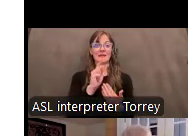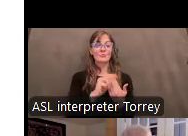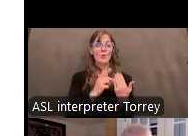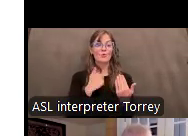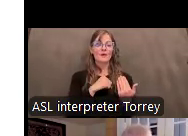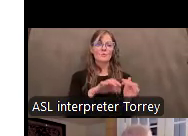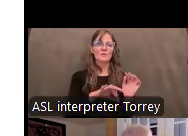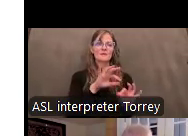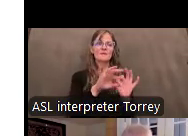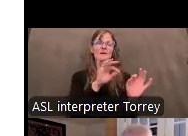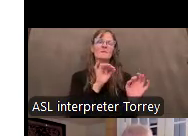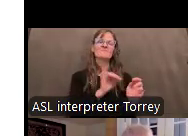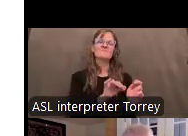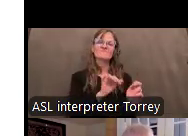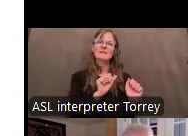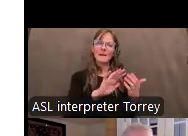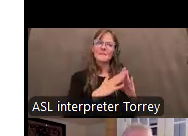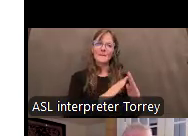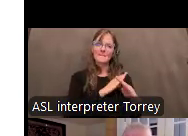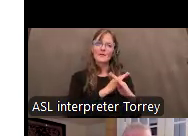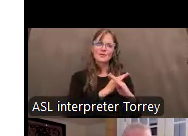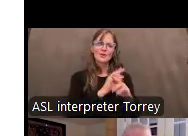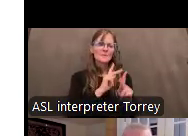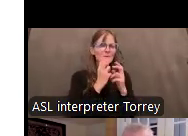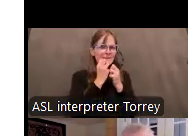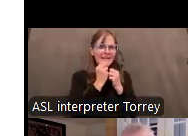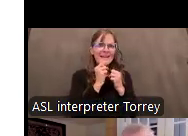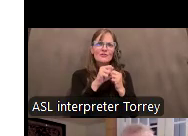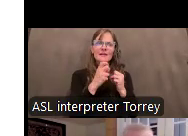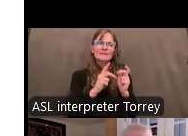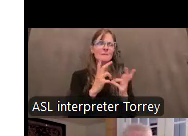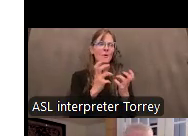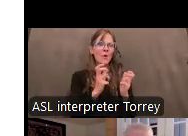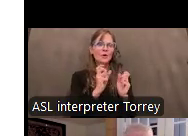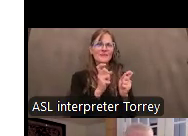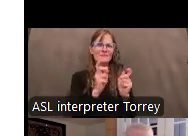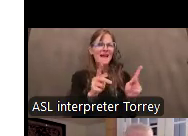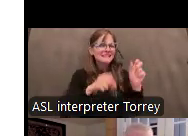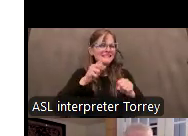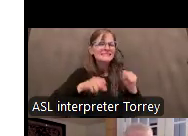who want to start a career. But it was, you know, $1,200, $1,500 to go to